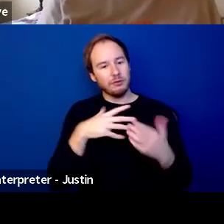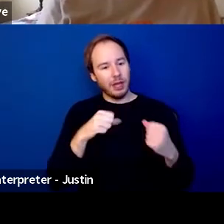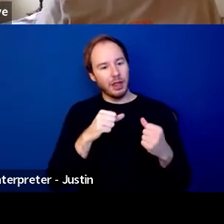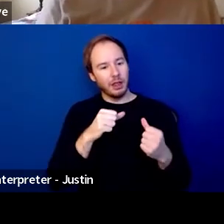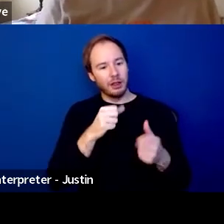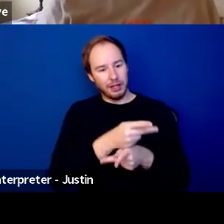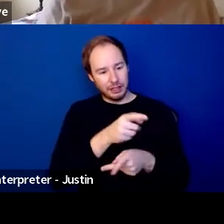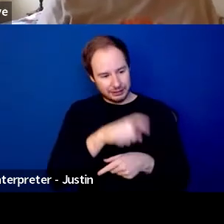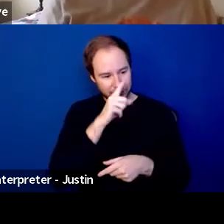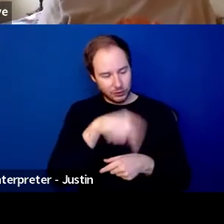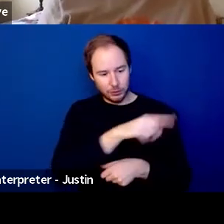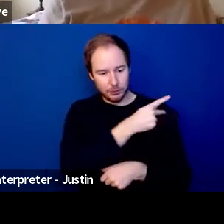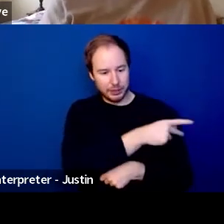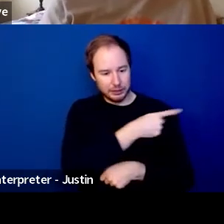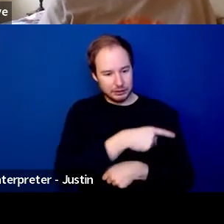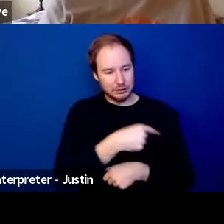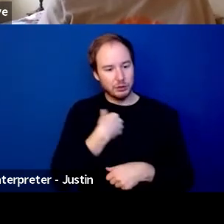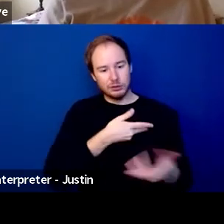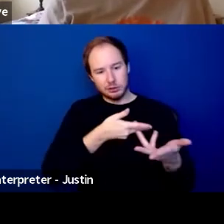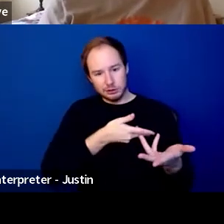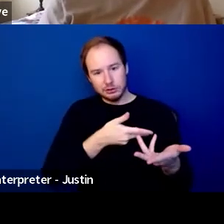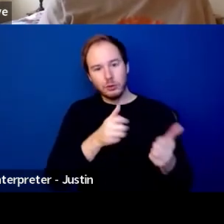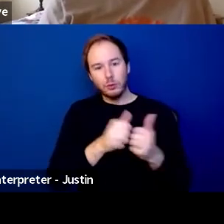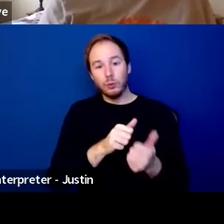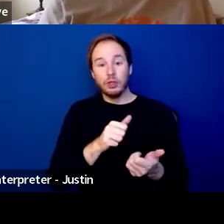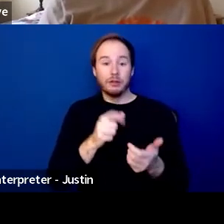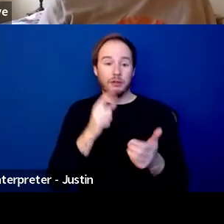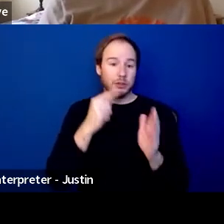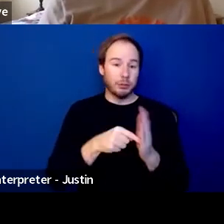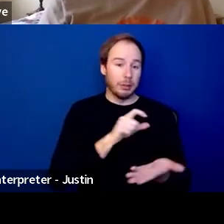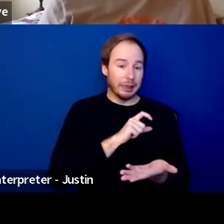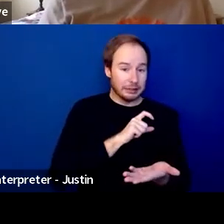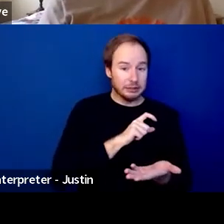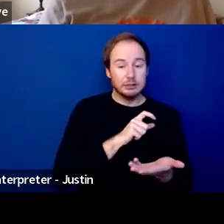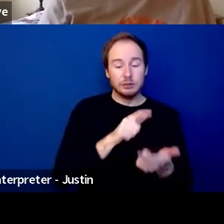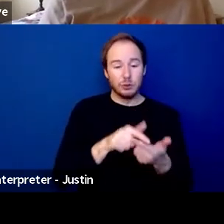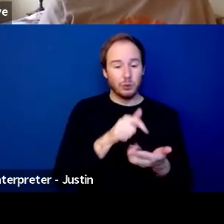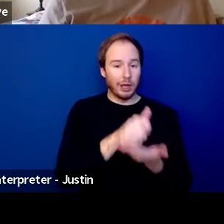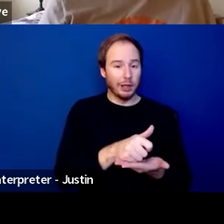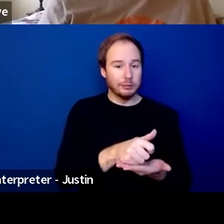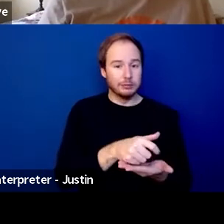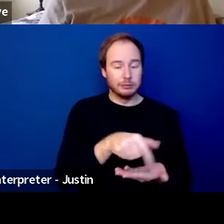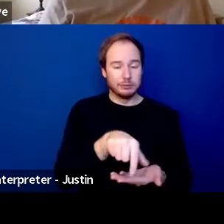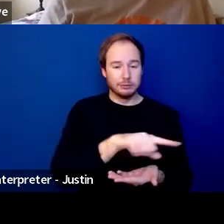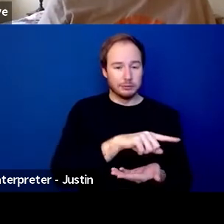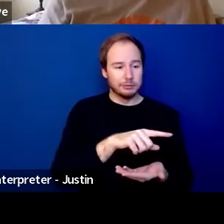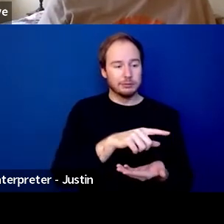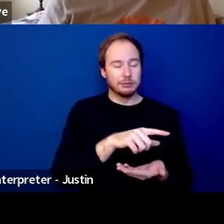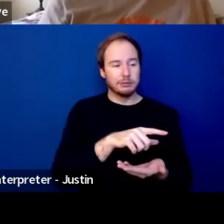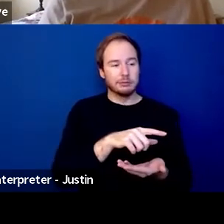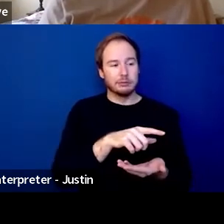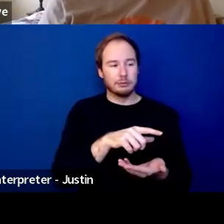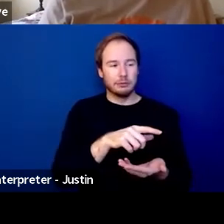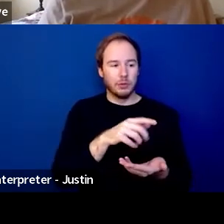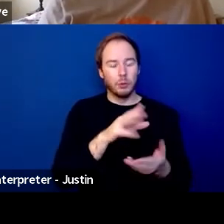We've had to work closely with police to help some of our folks have better kind of coordination of care.